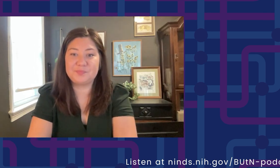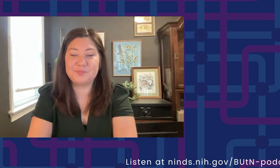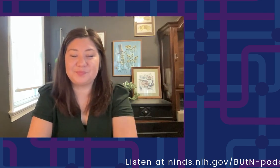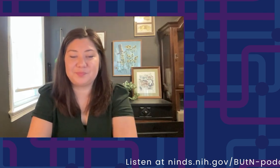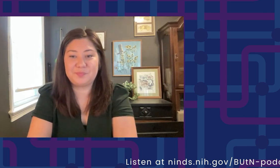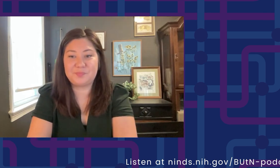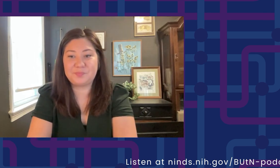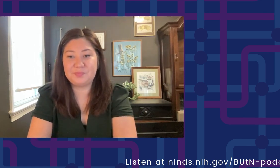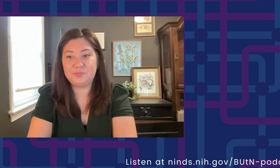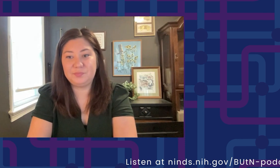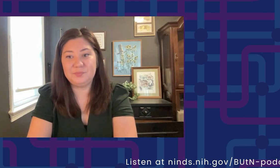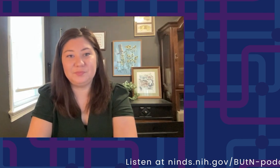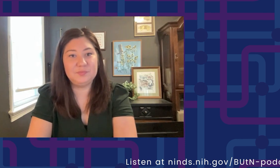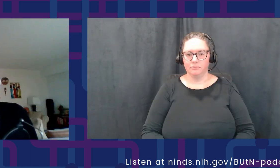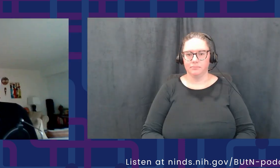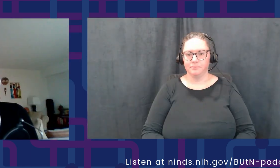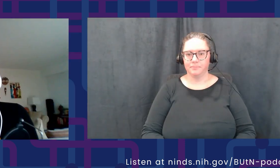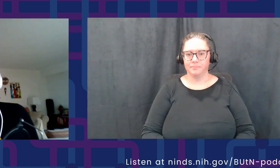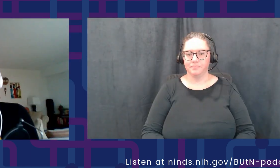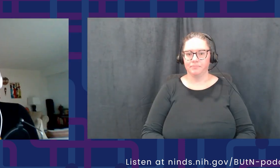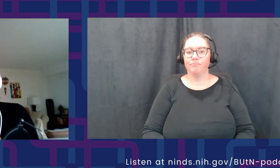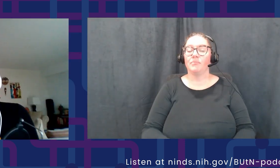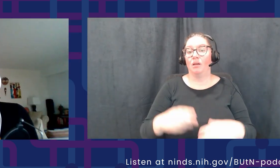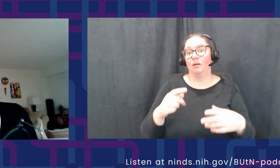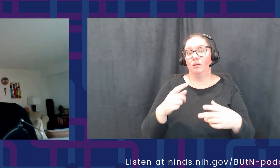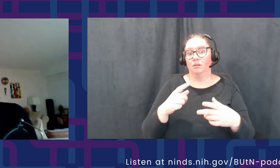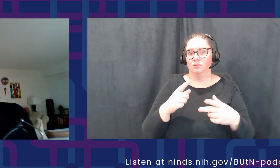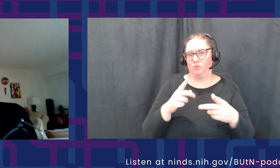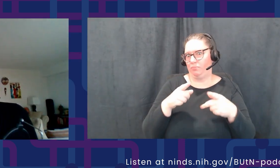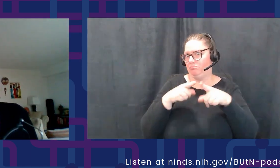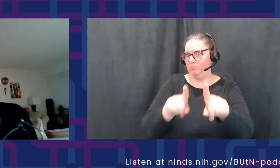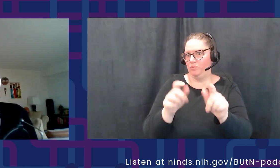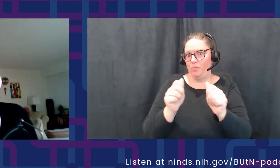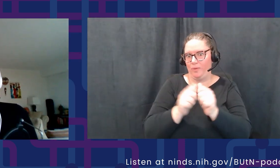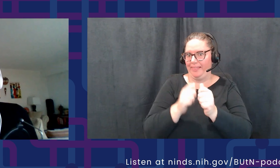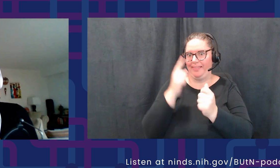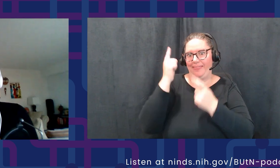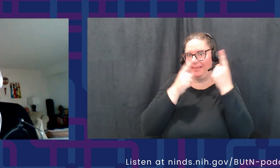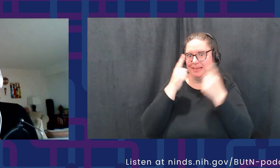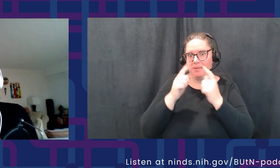So that really worked for me. Marguerite Matthews: So along those lines of thinking about how best to